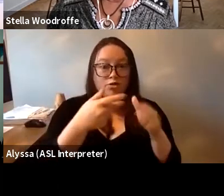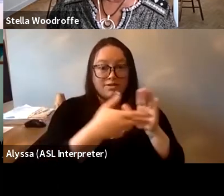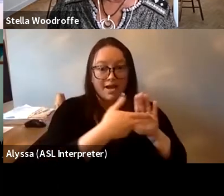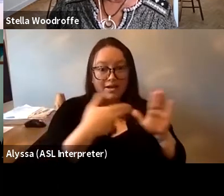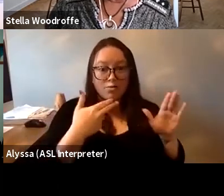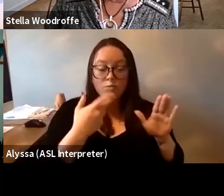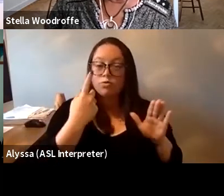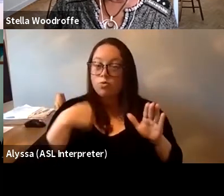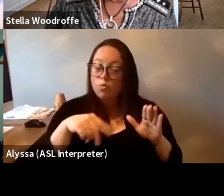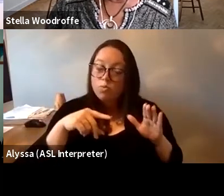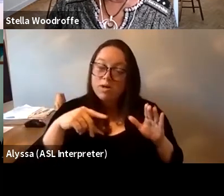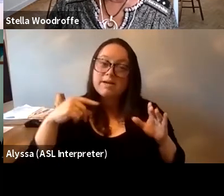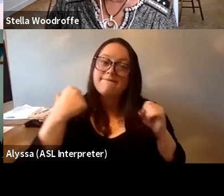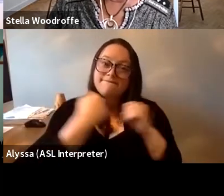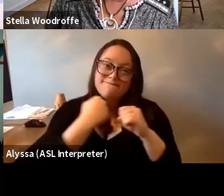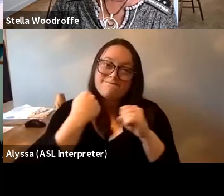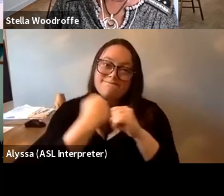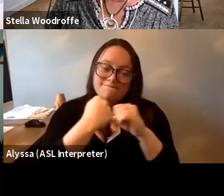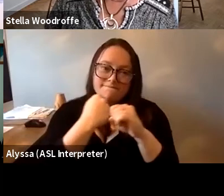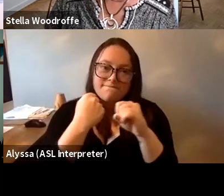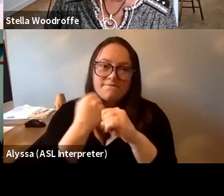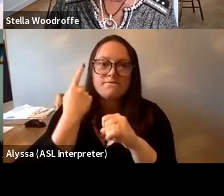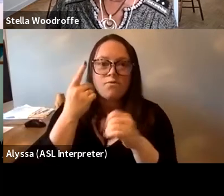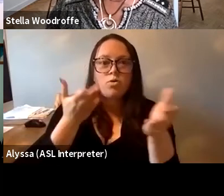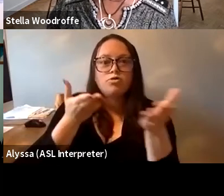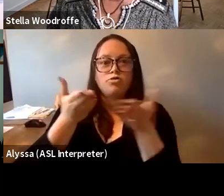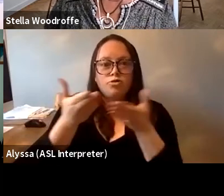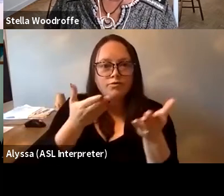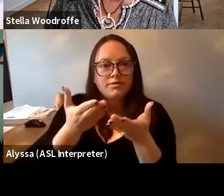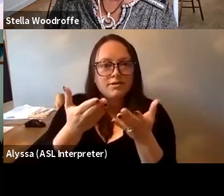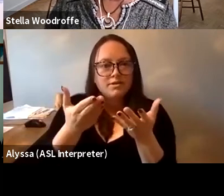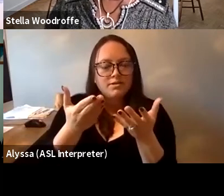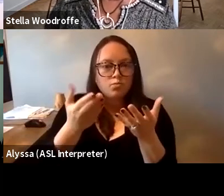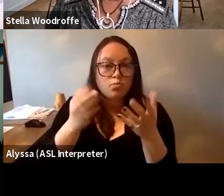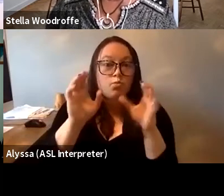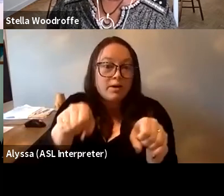were able to get. And they were so new in the city. And that,